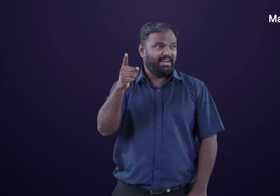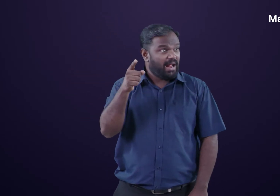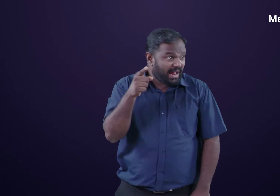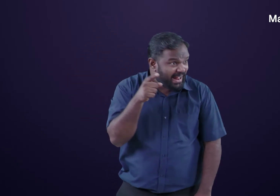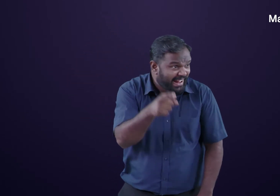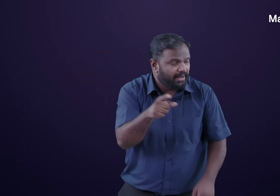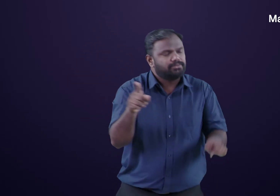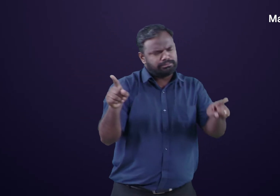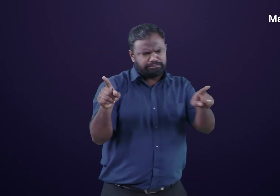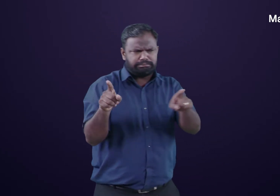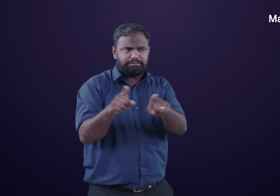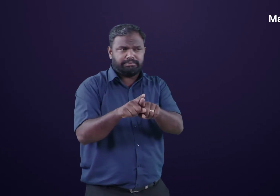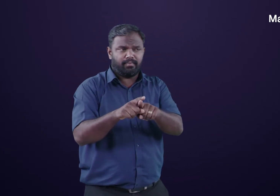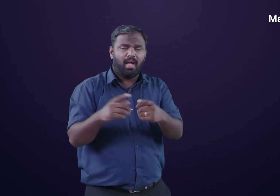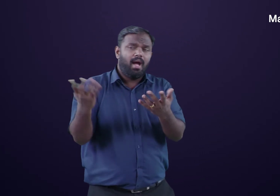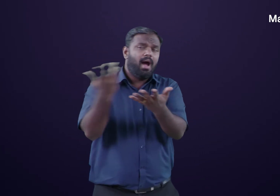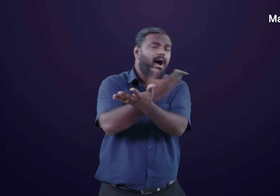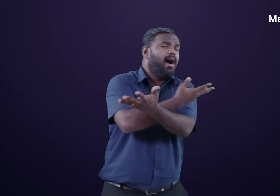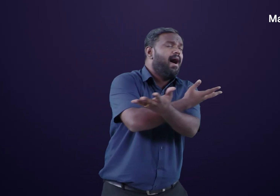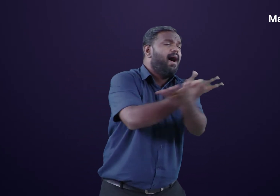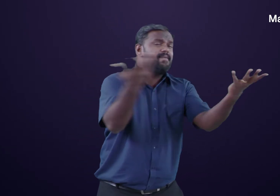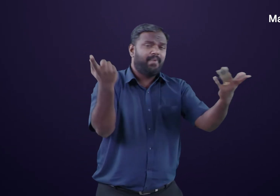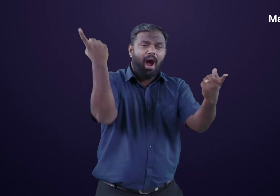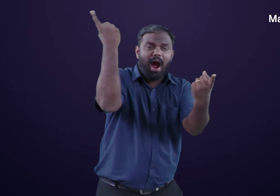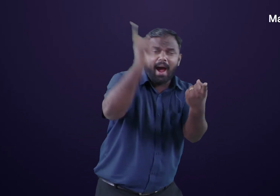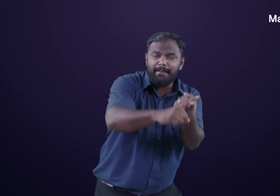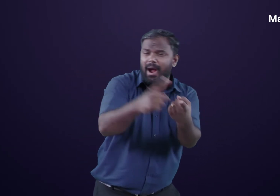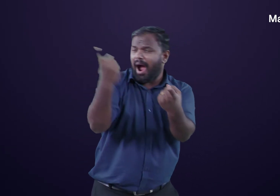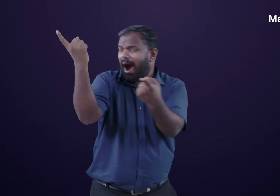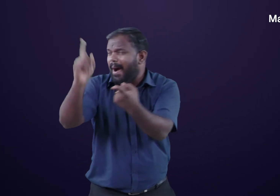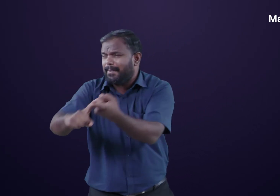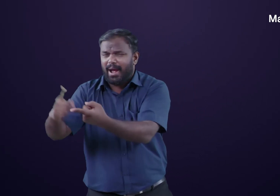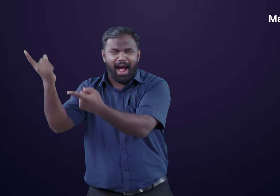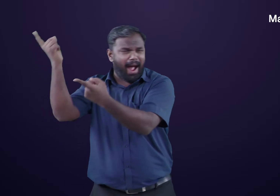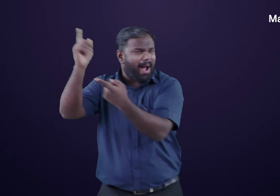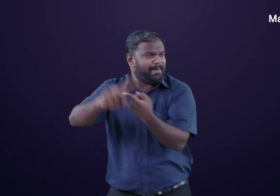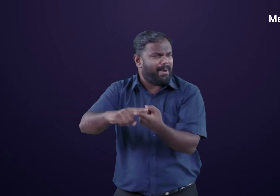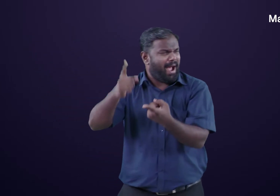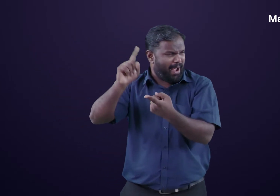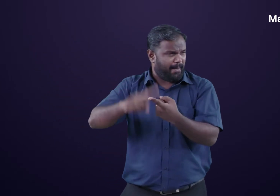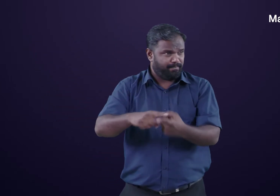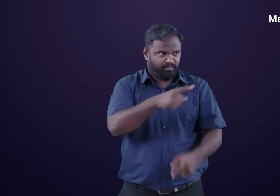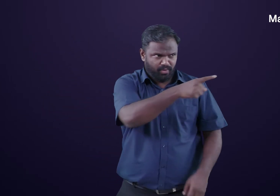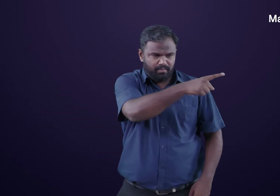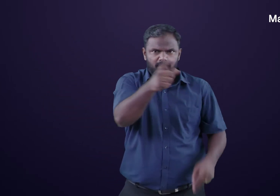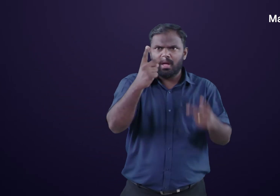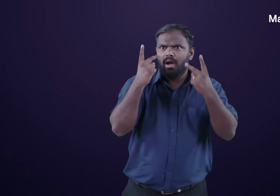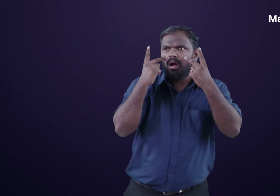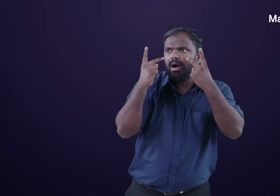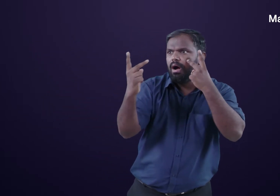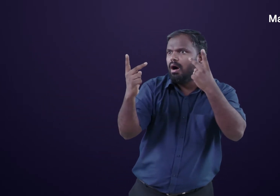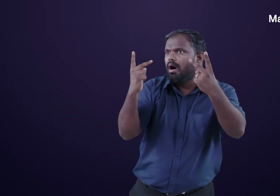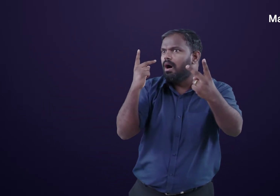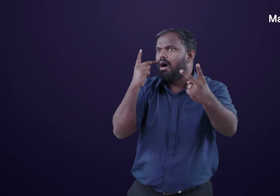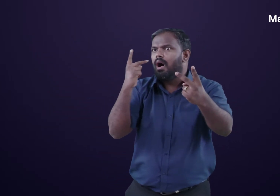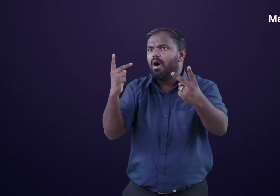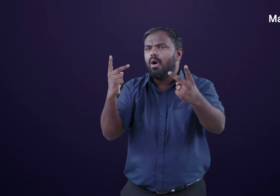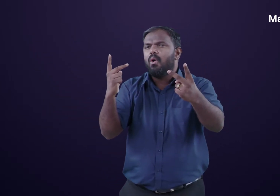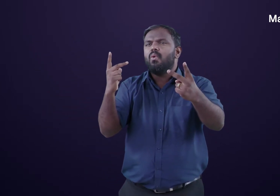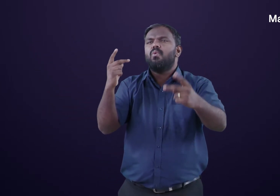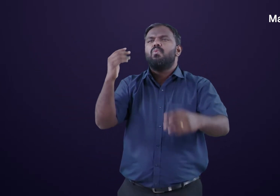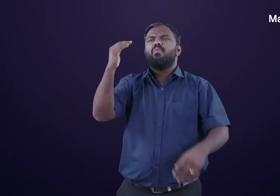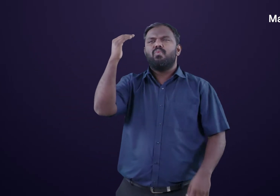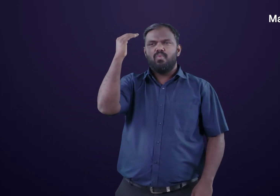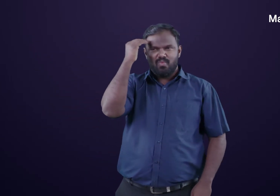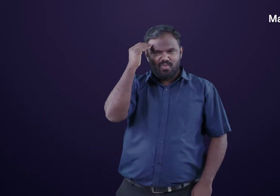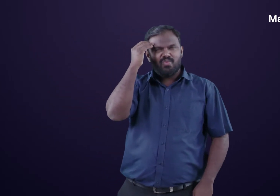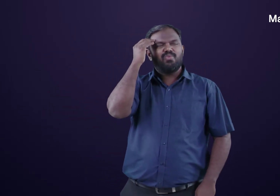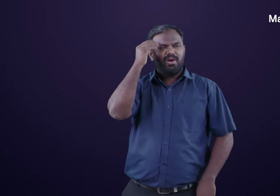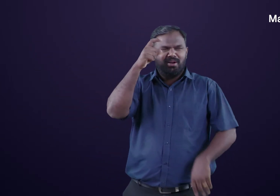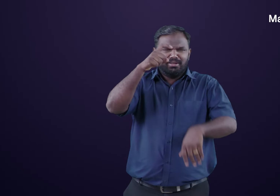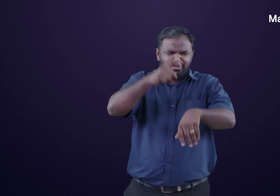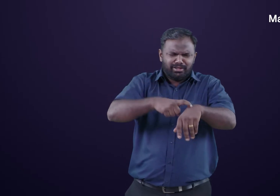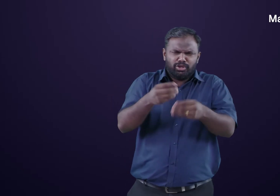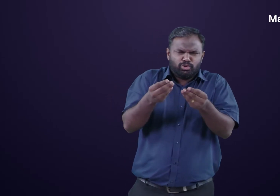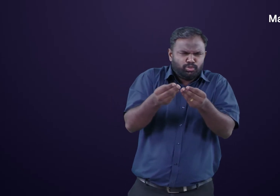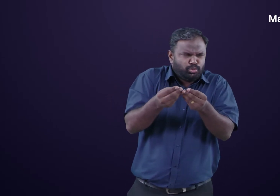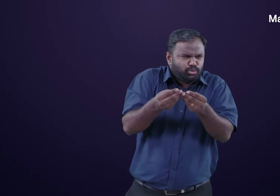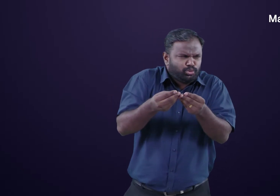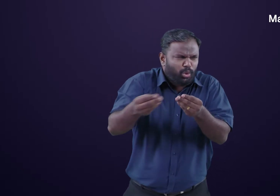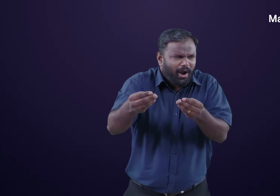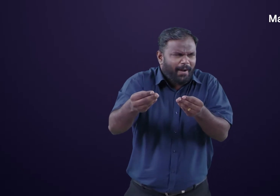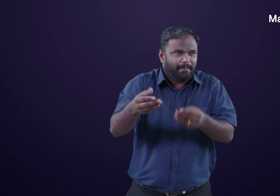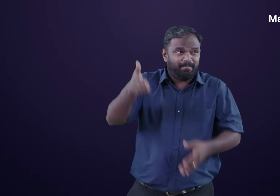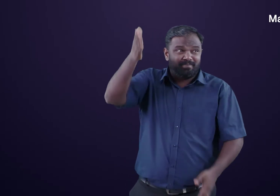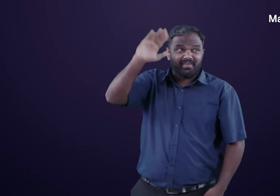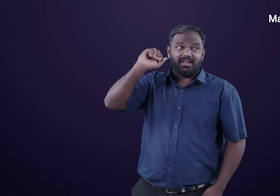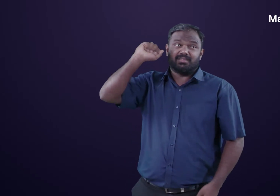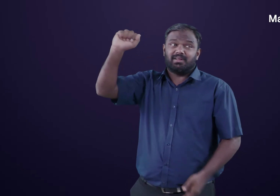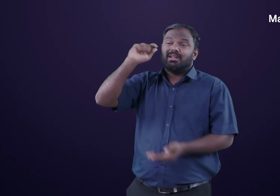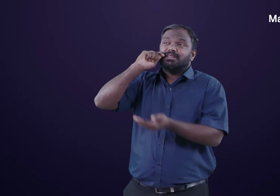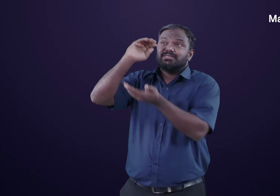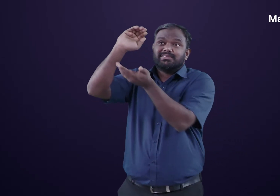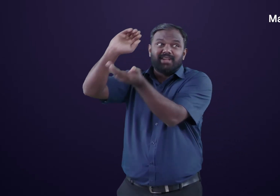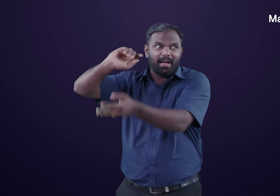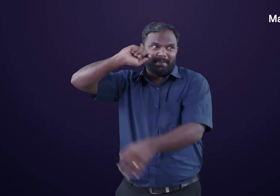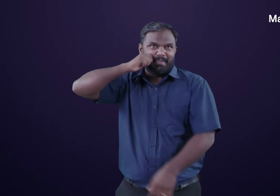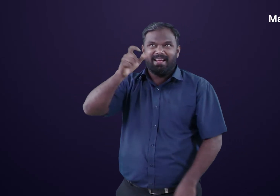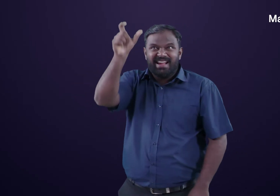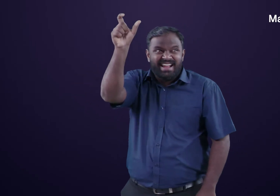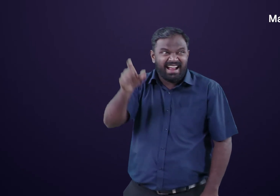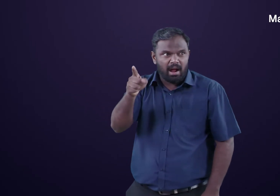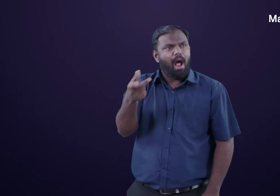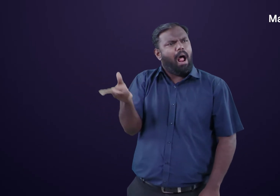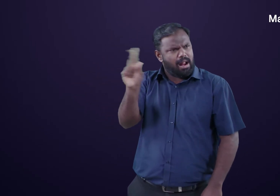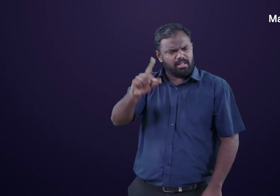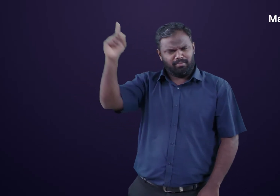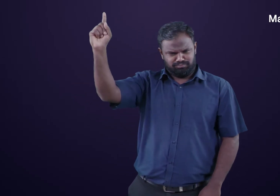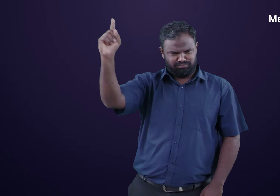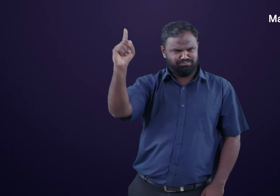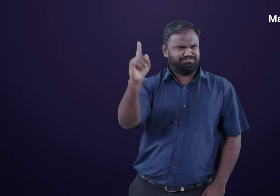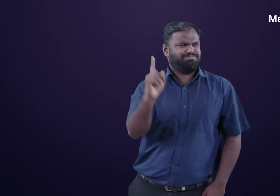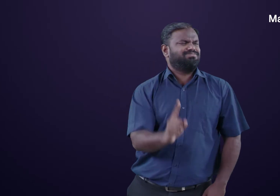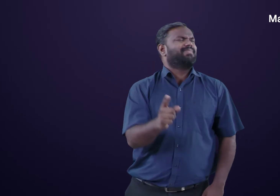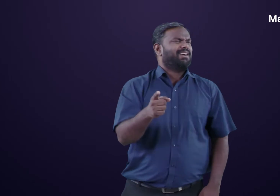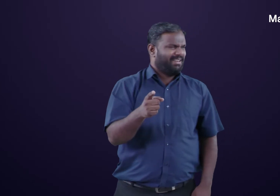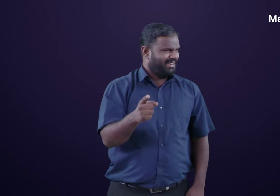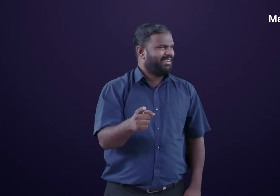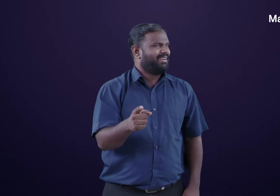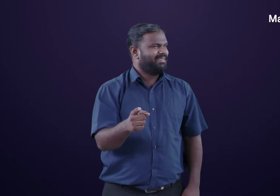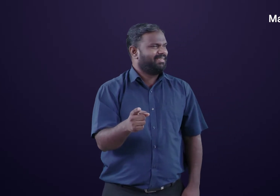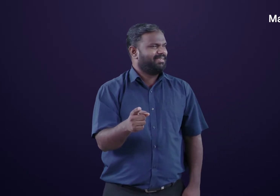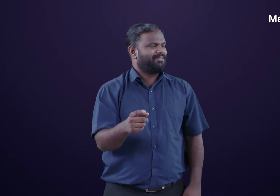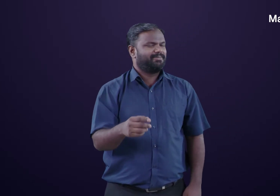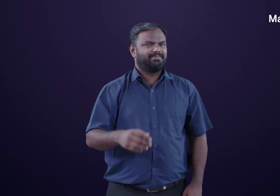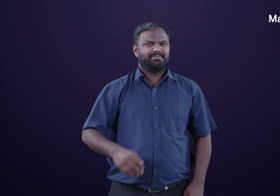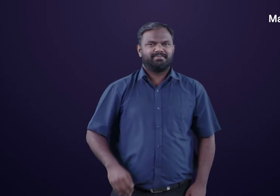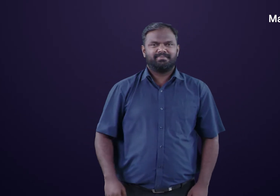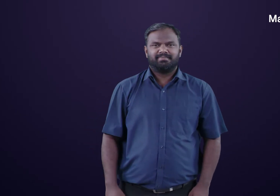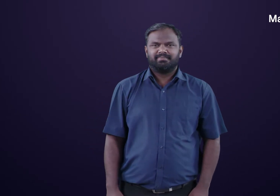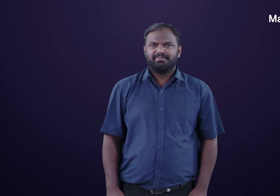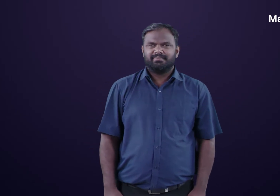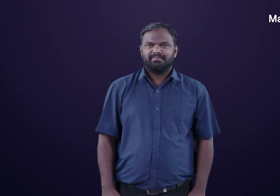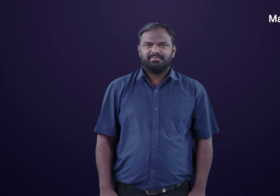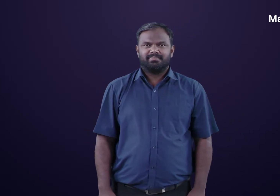In the same way, when you see all these things happening, you will know that the time is very near, already present.